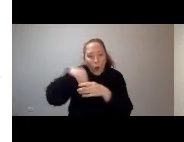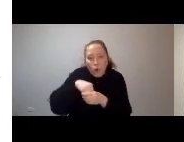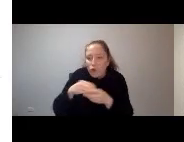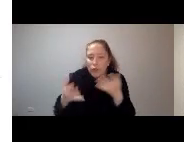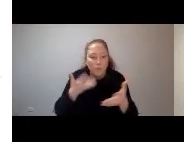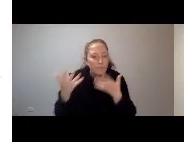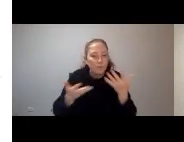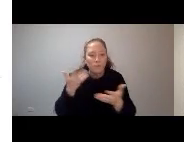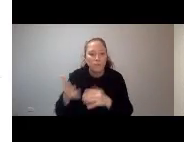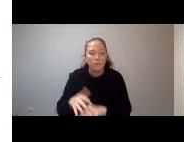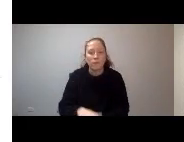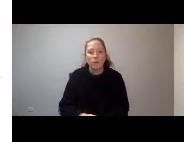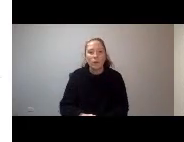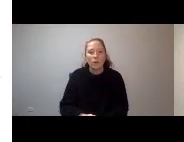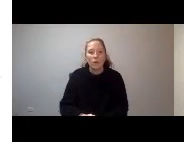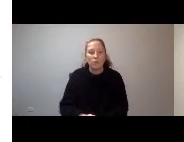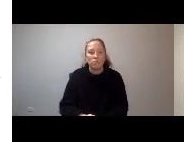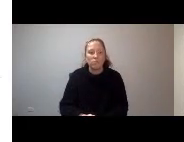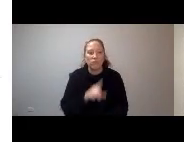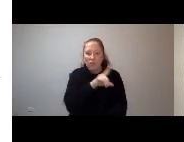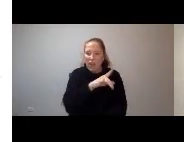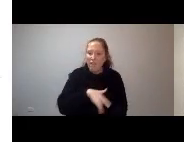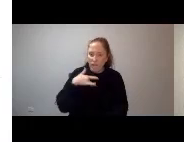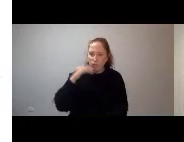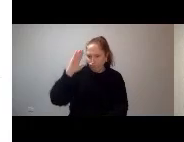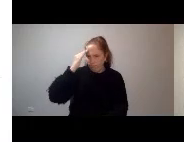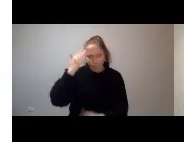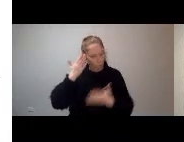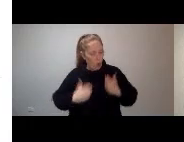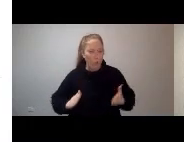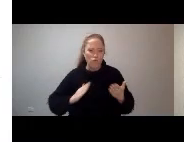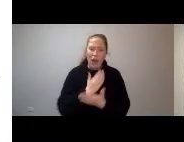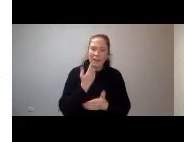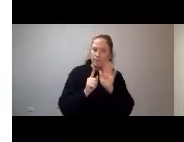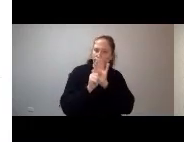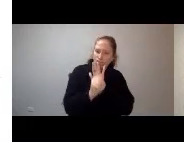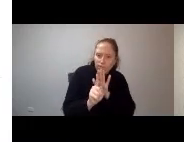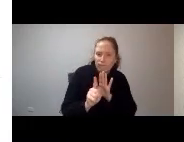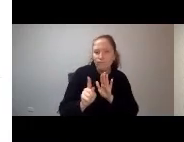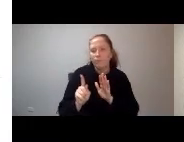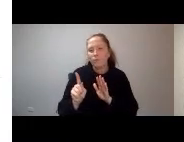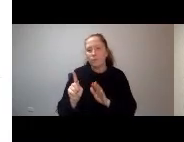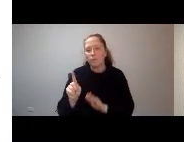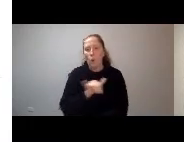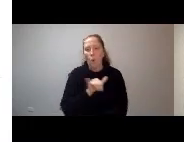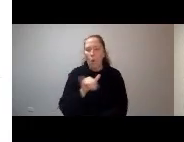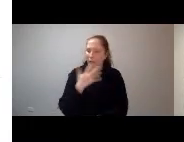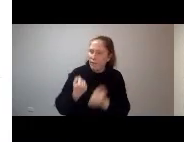obviously self-determination, rights in terms of feeling heard, having people to speak up for you,